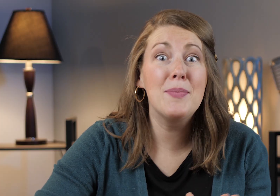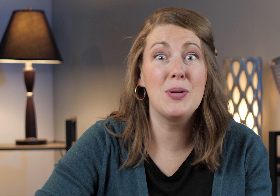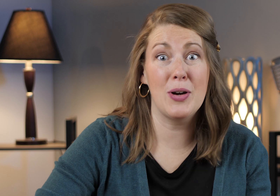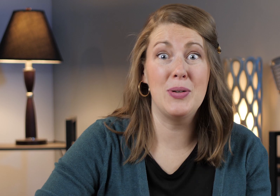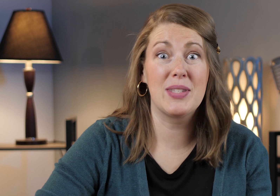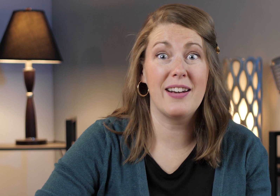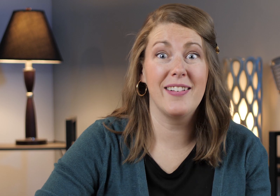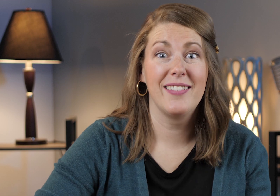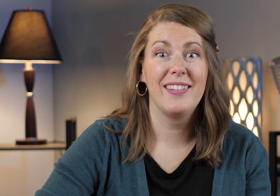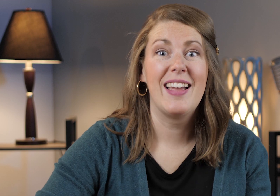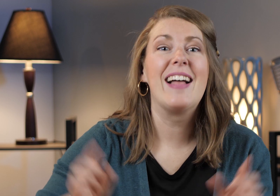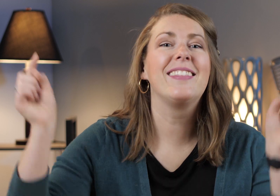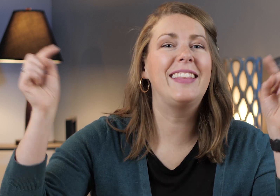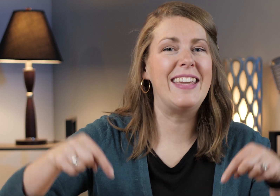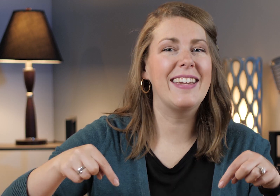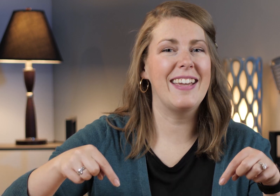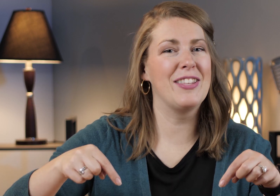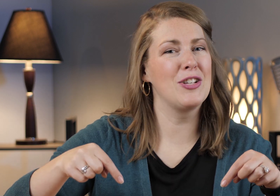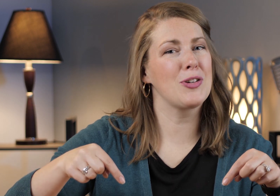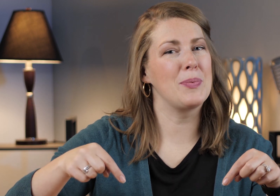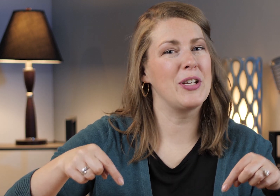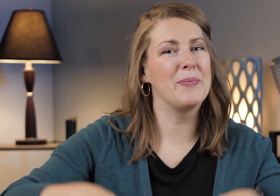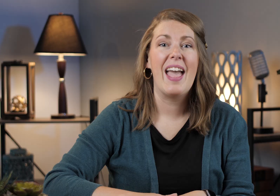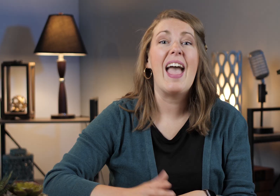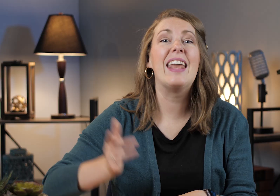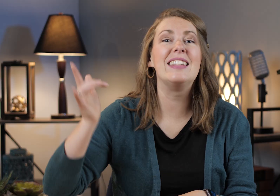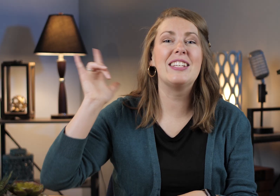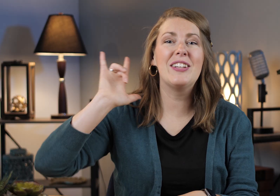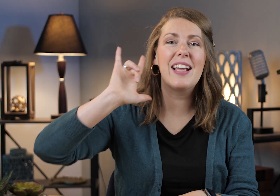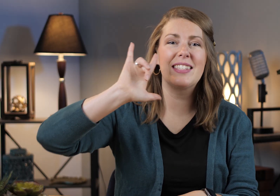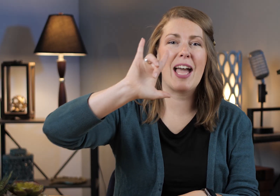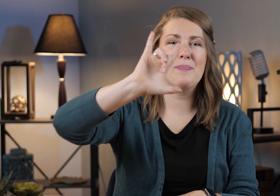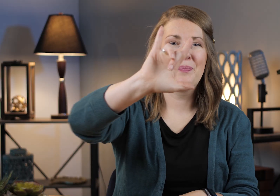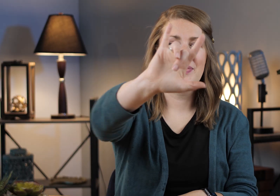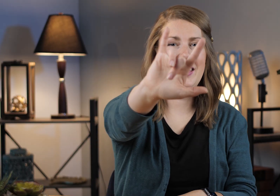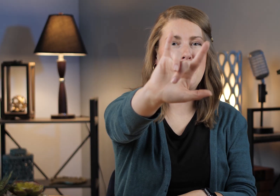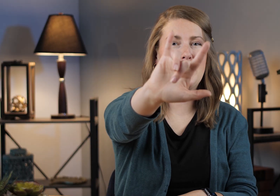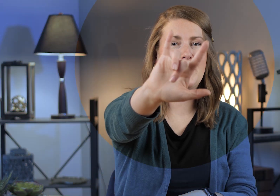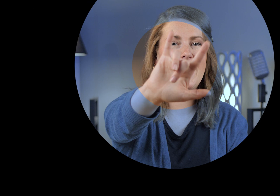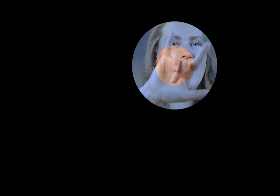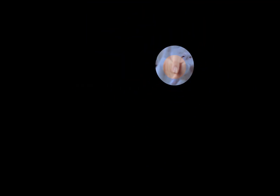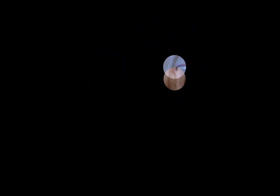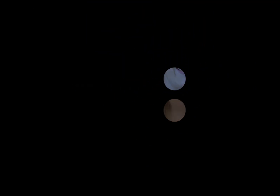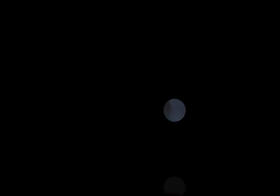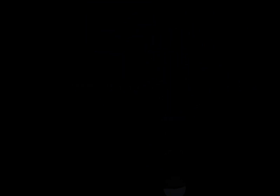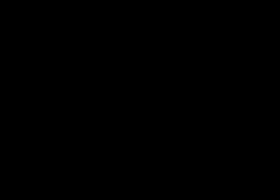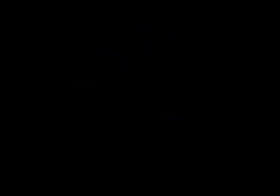to our newsletter, link in the description and until next time keep learning how to sign 🤟